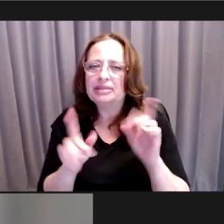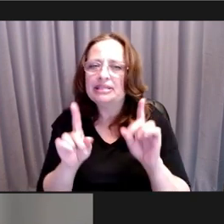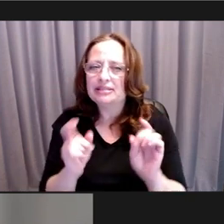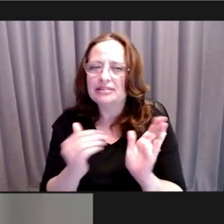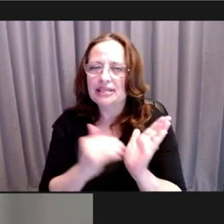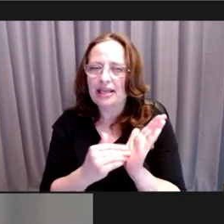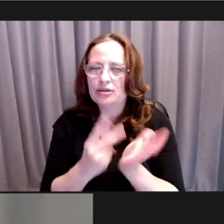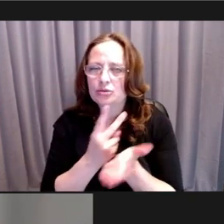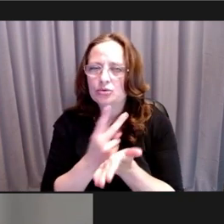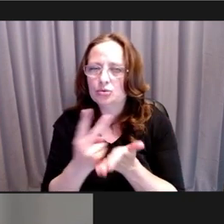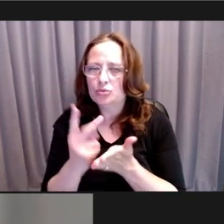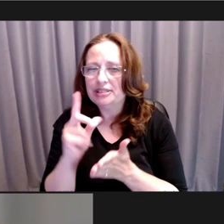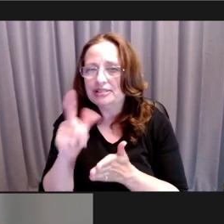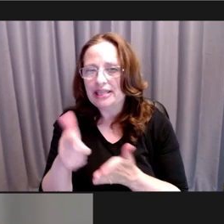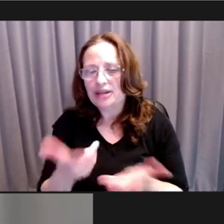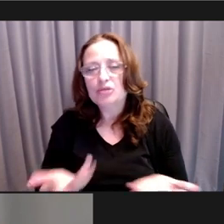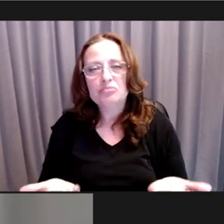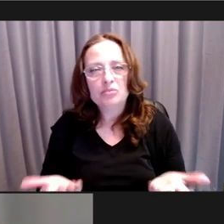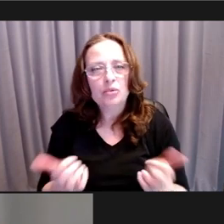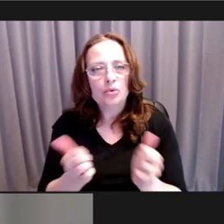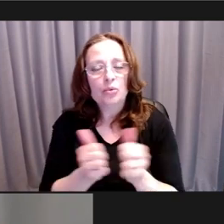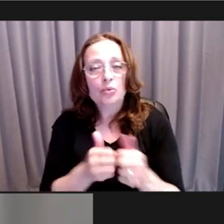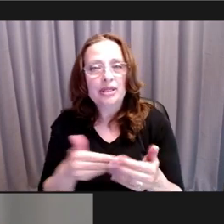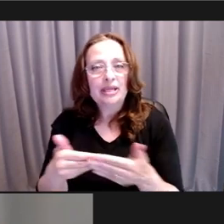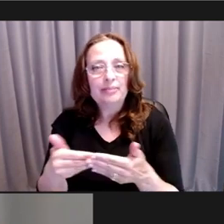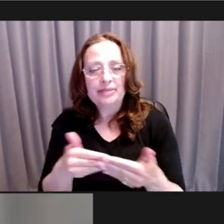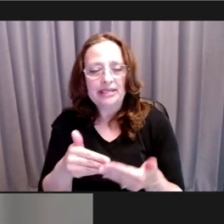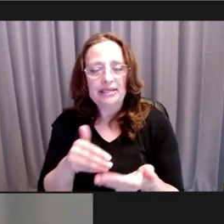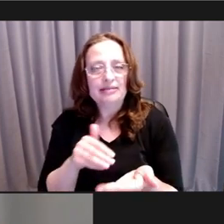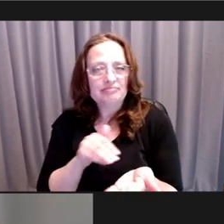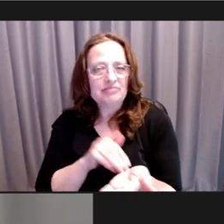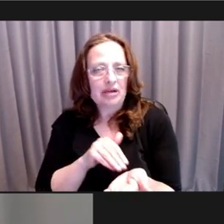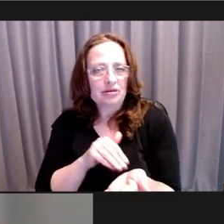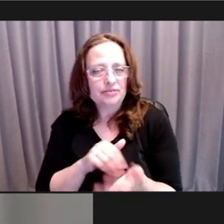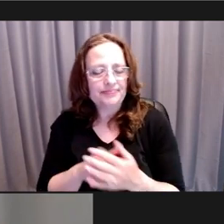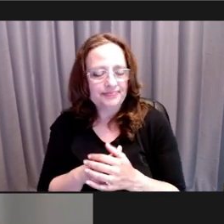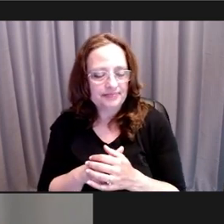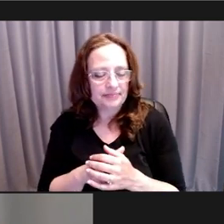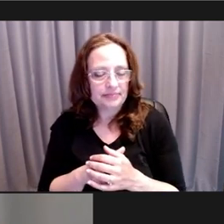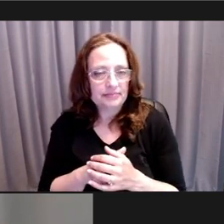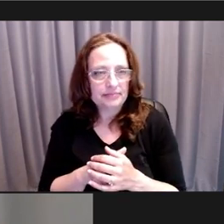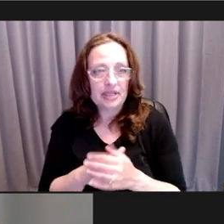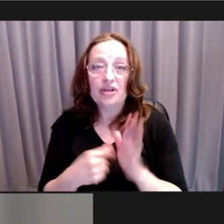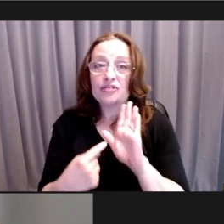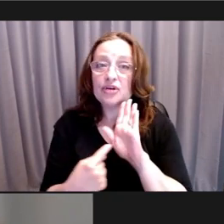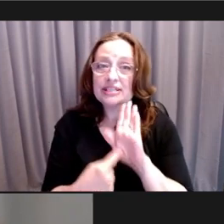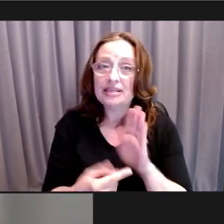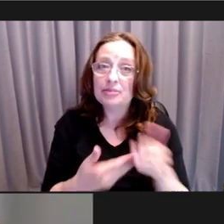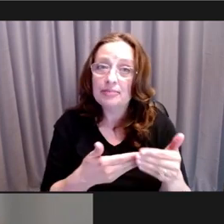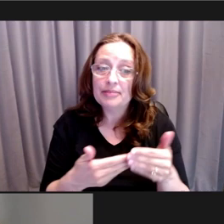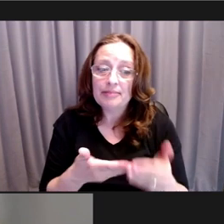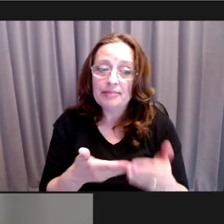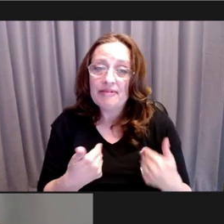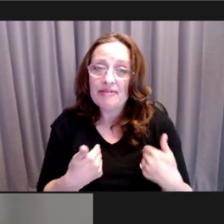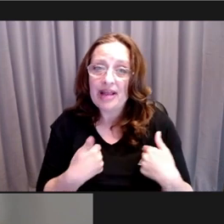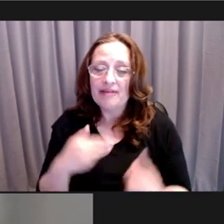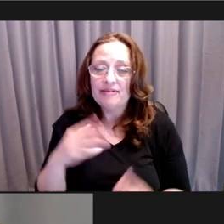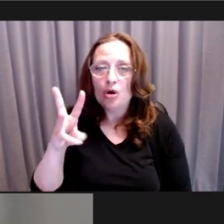that just to make sure that that was in fact a false positive. Something like, for example, wax in the ear. Or certain types of conditions during pregnancy and